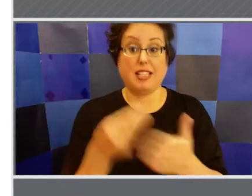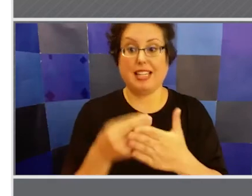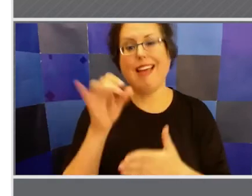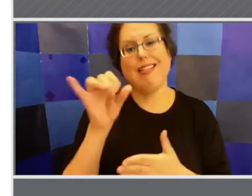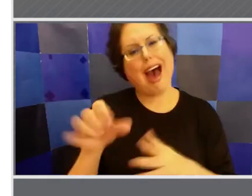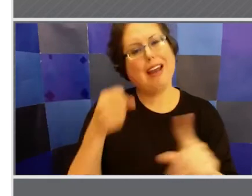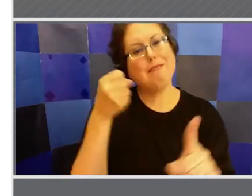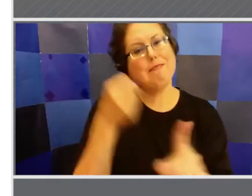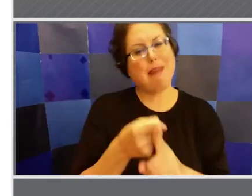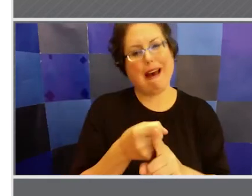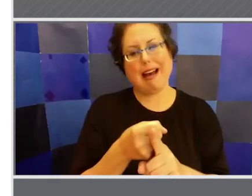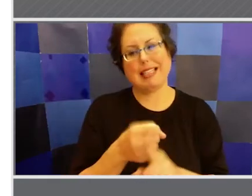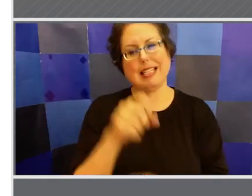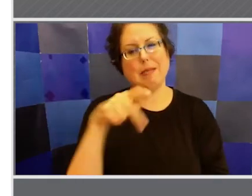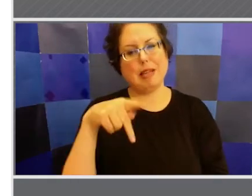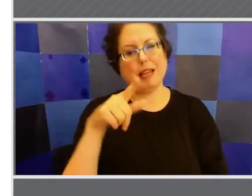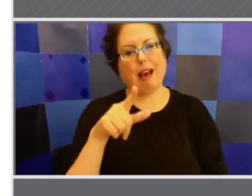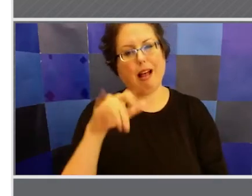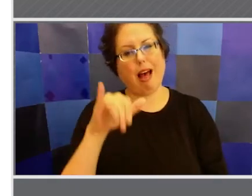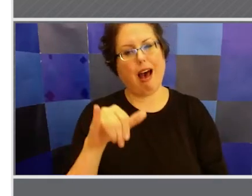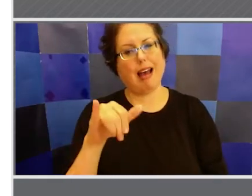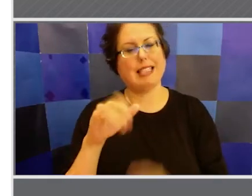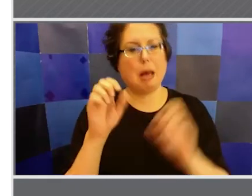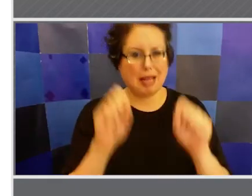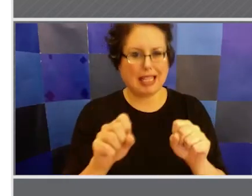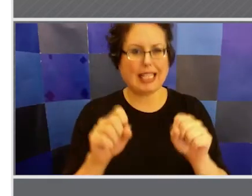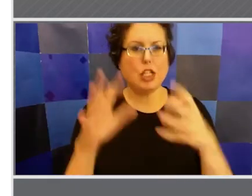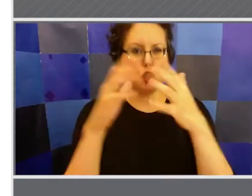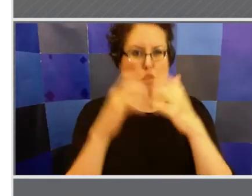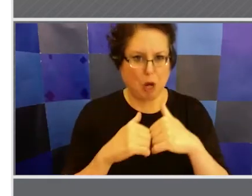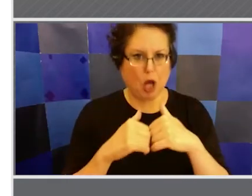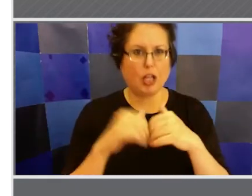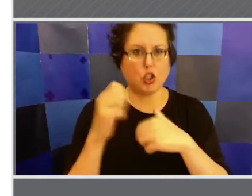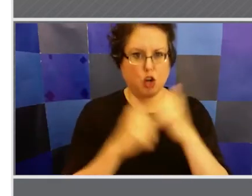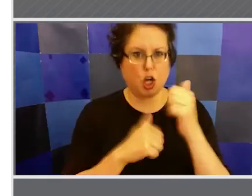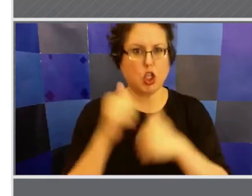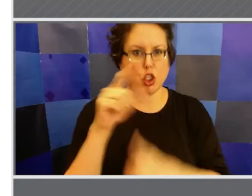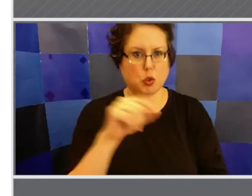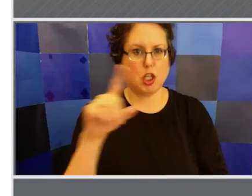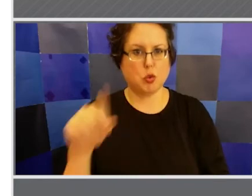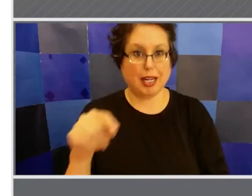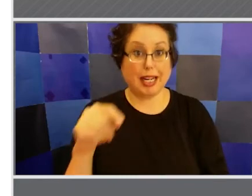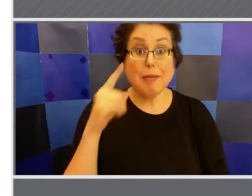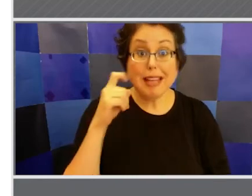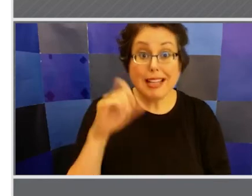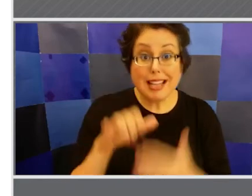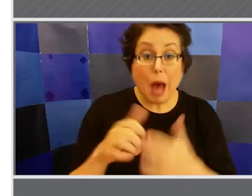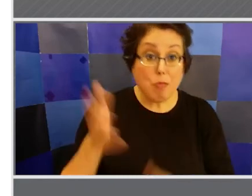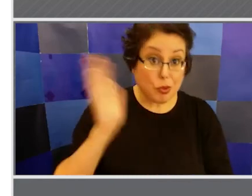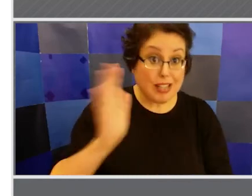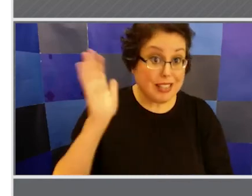to demolish structures in 2020, so as, as per the previous slide and Brandon's presentation earlier this evening.